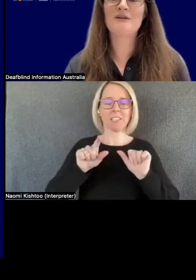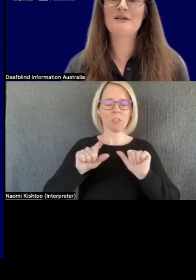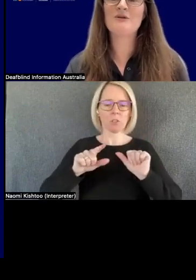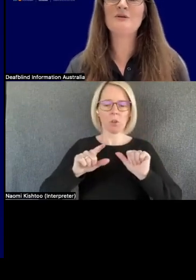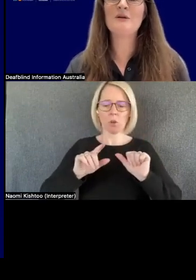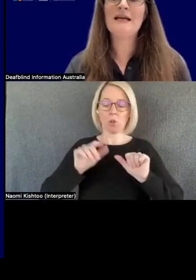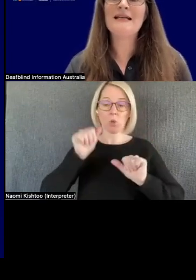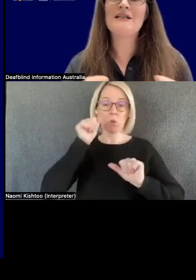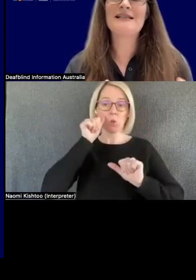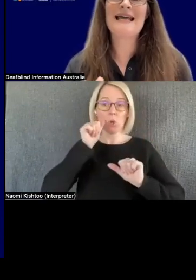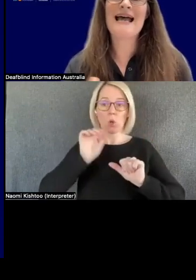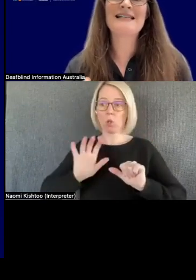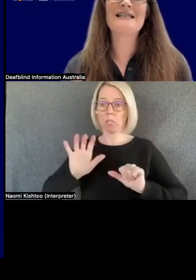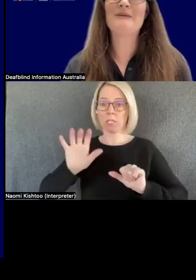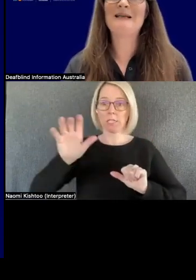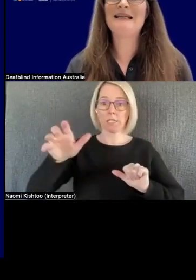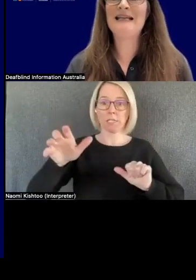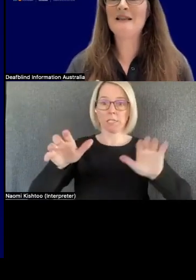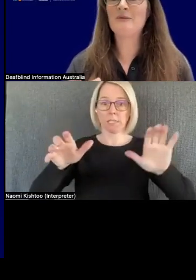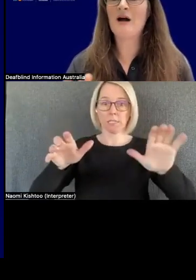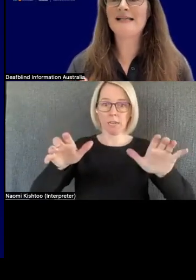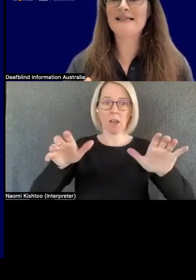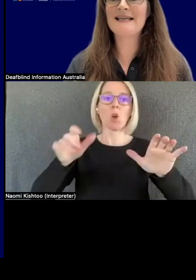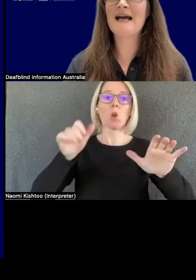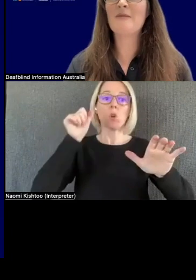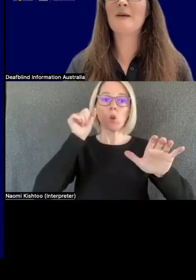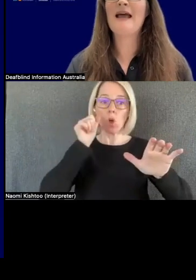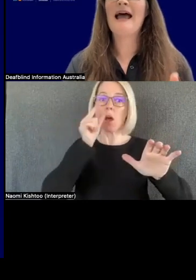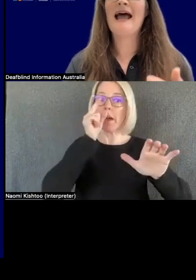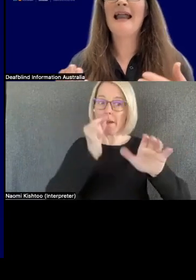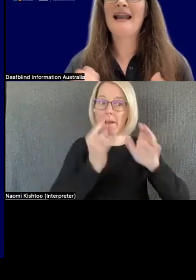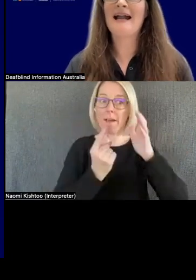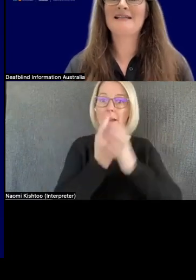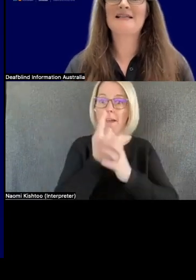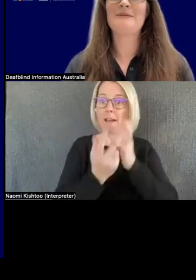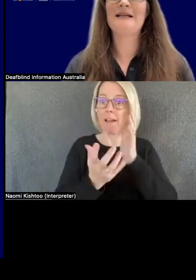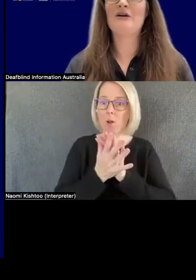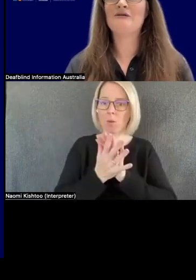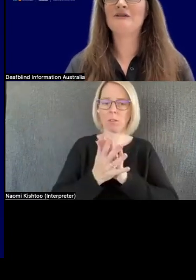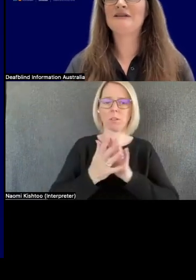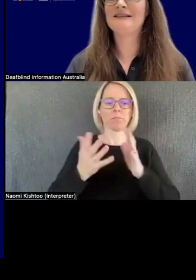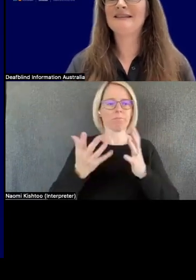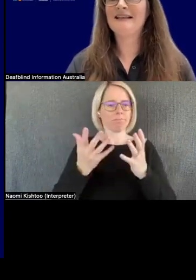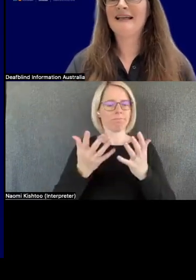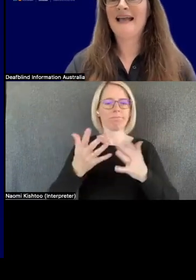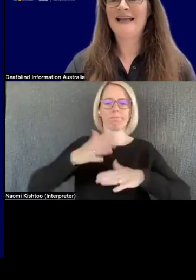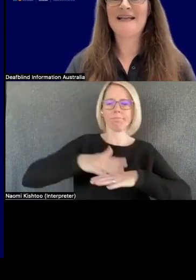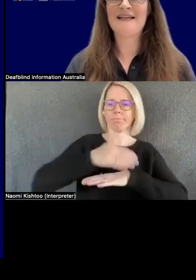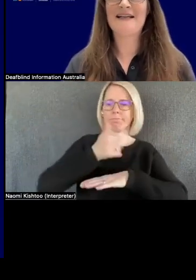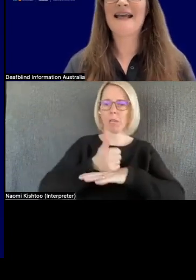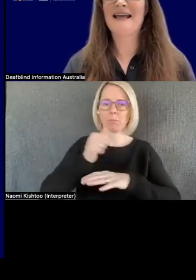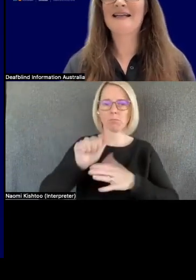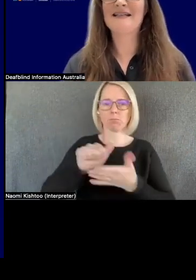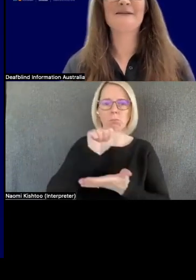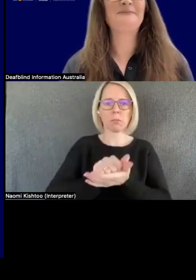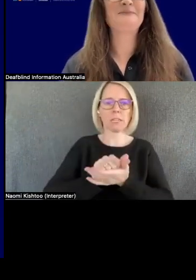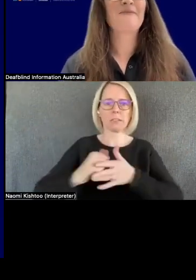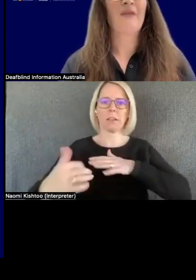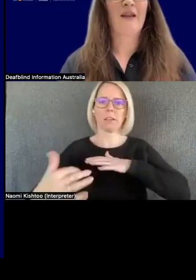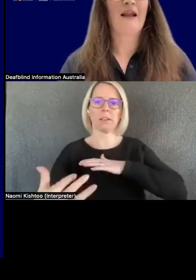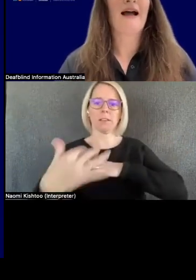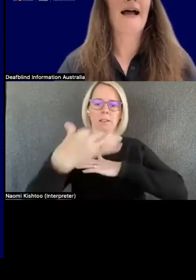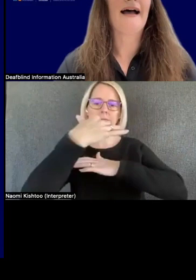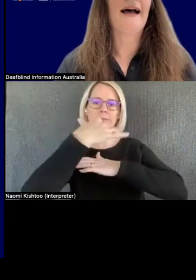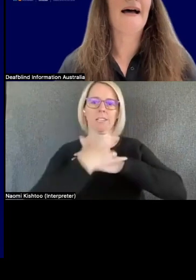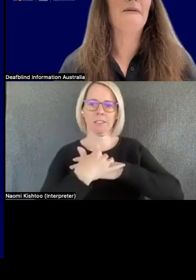possible. It just has to be in the right set up and it has to be offered hand under hand.